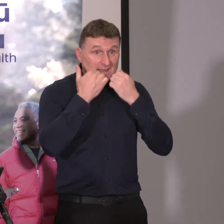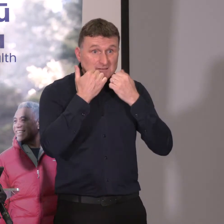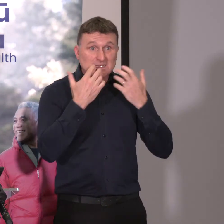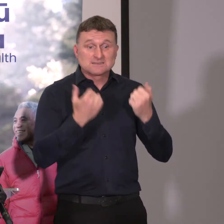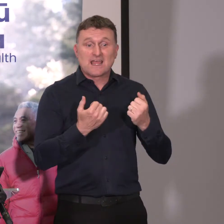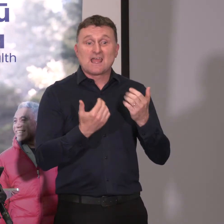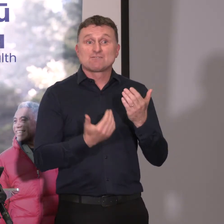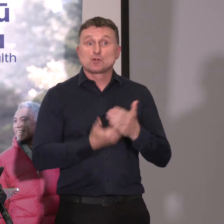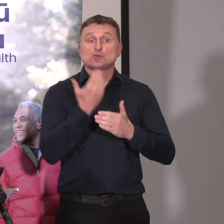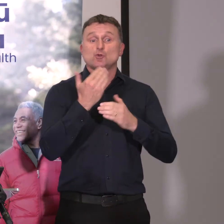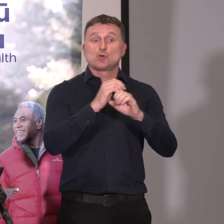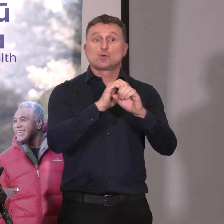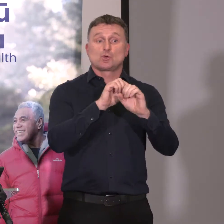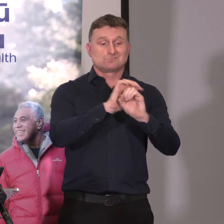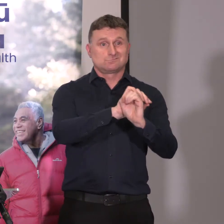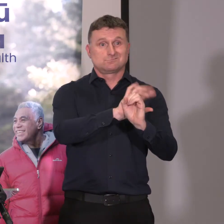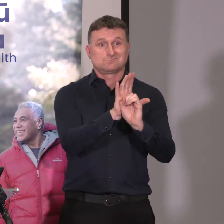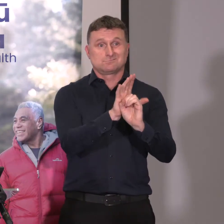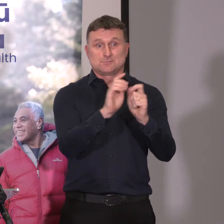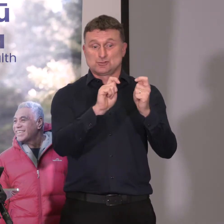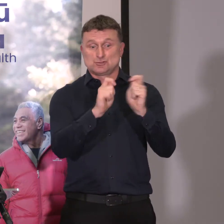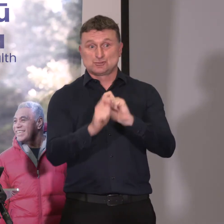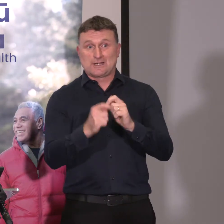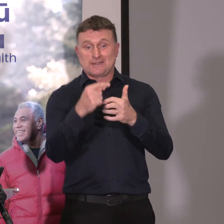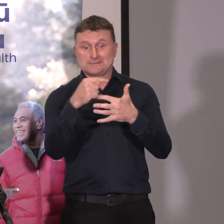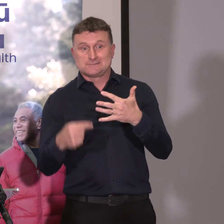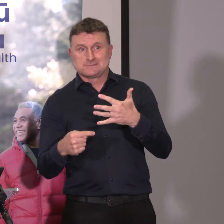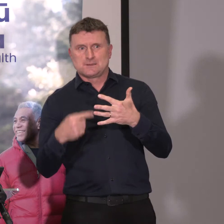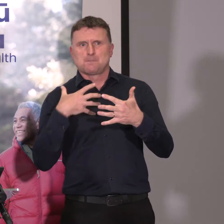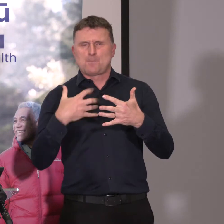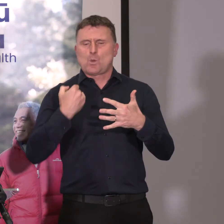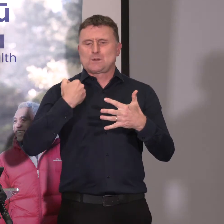things will seek let. At this stage there is no evidence to